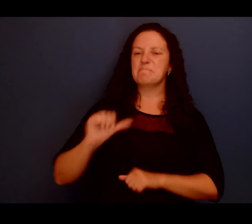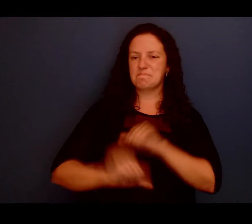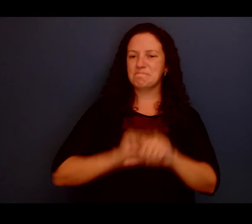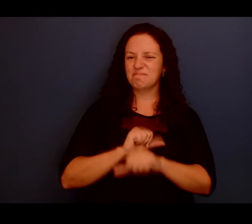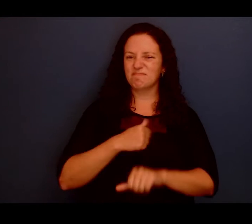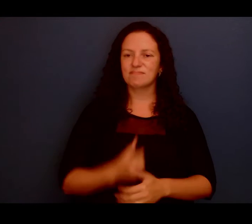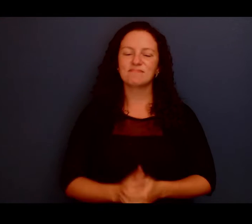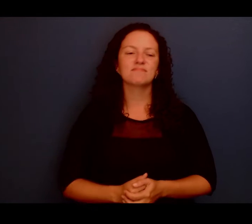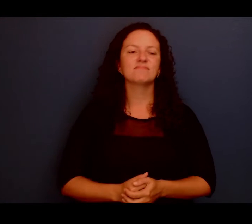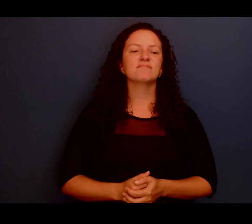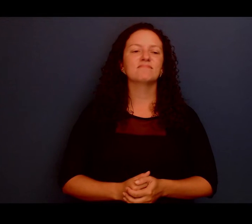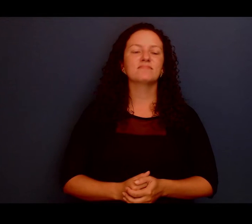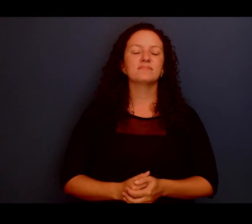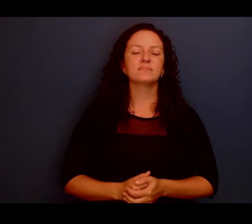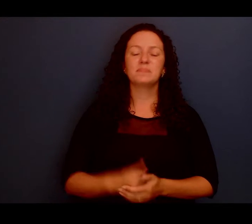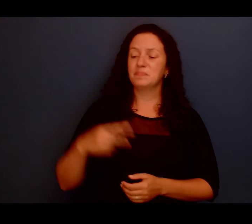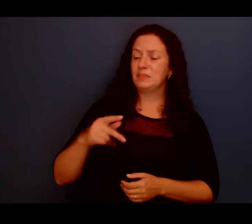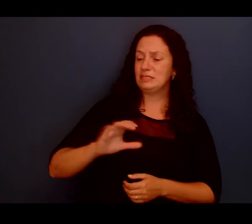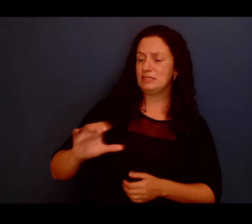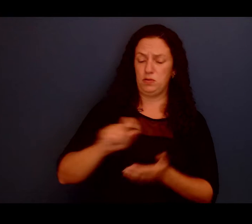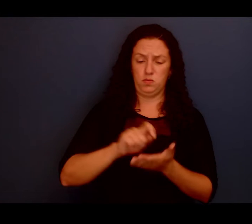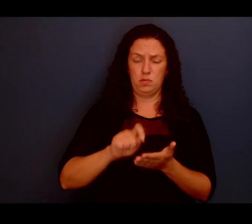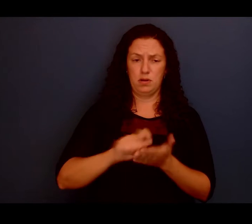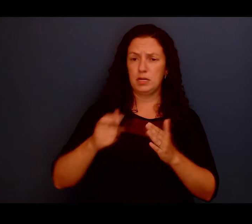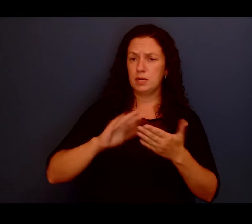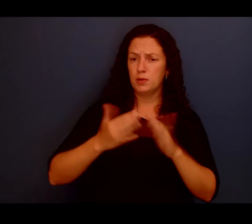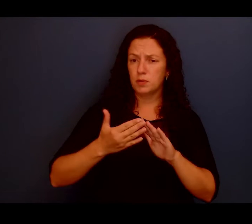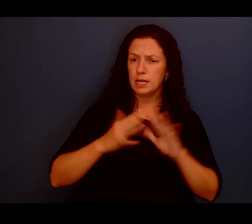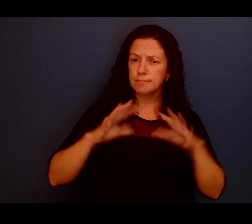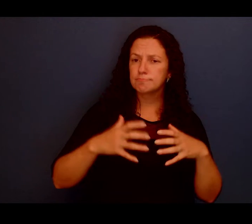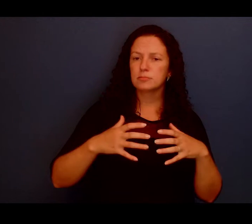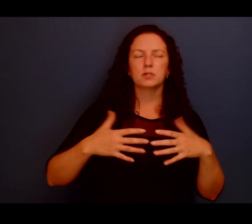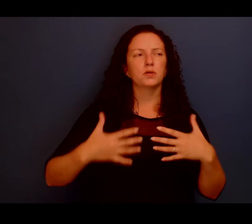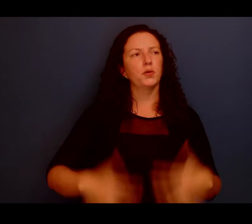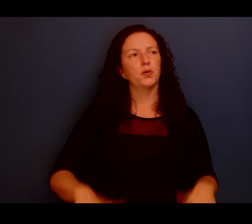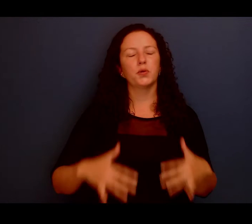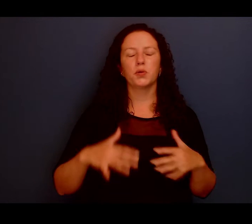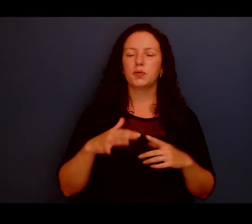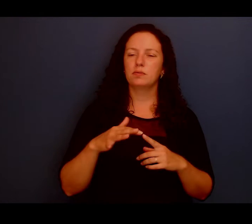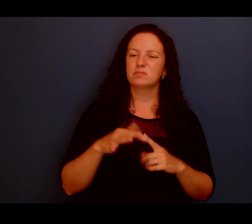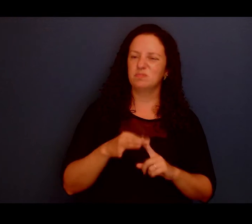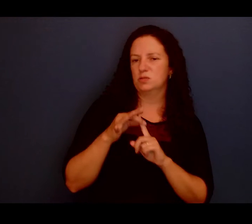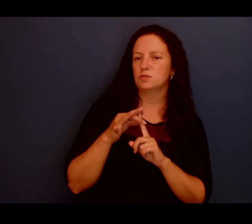The writing community at PCC is a deeply special one.